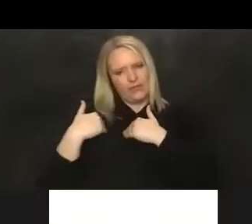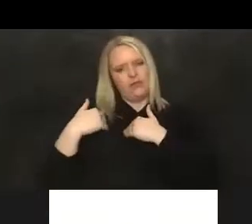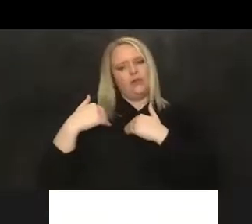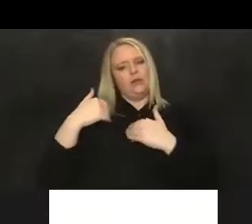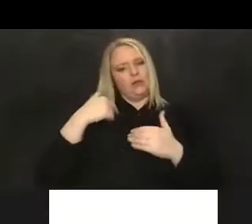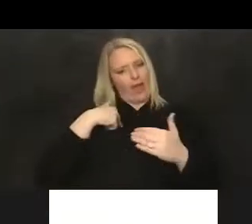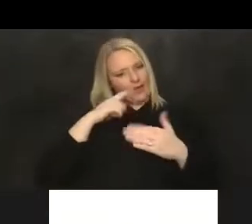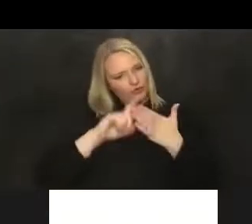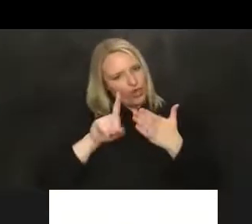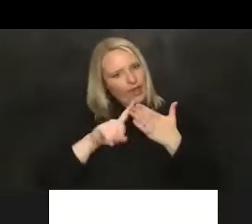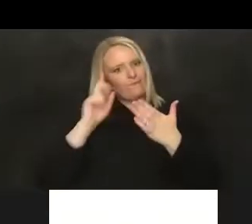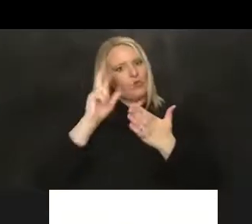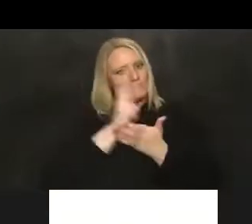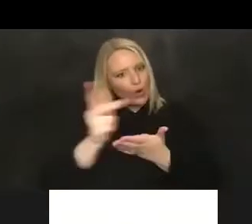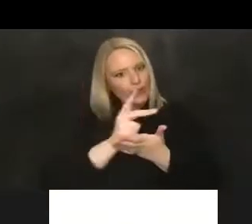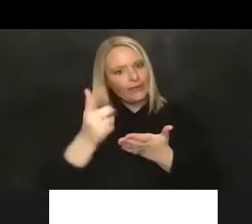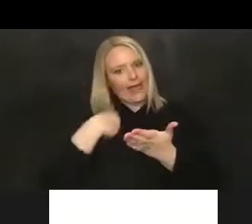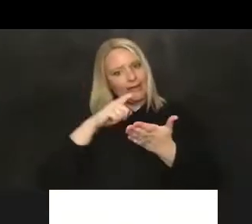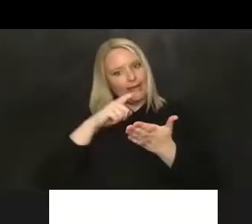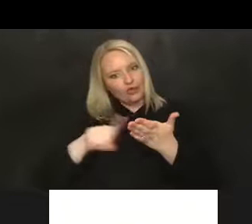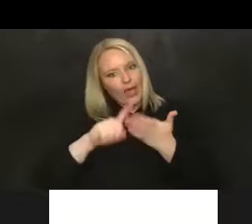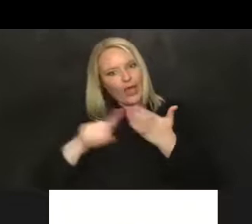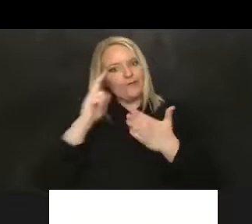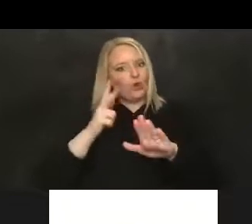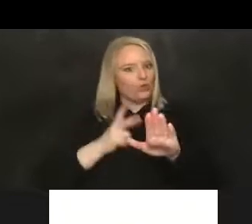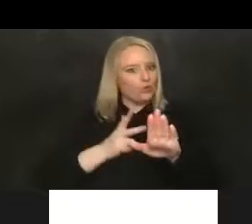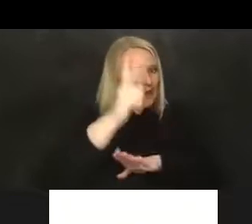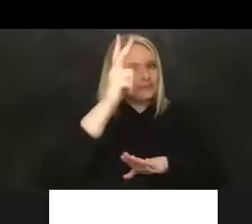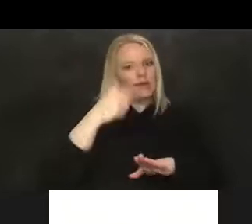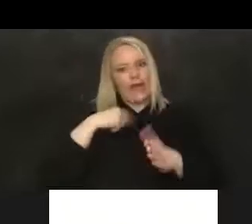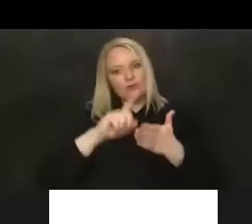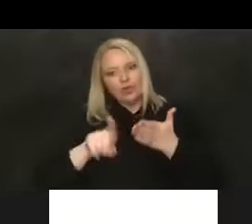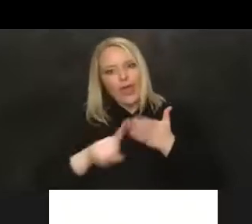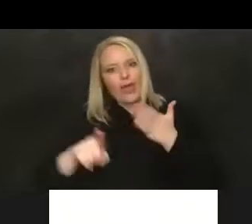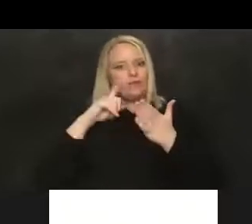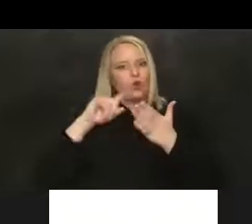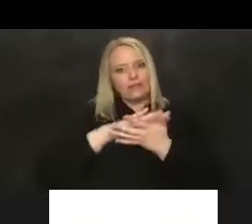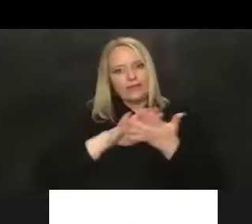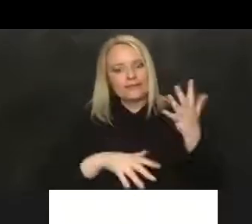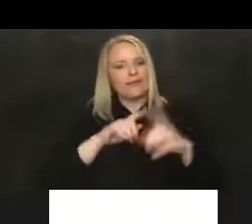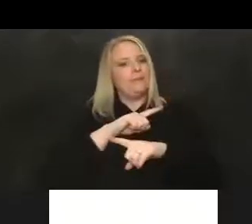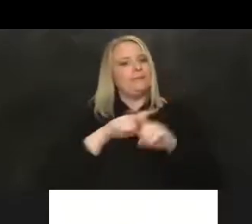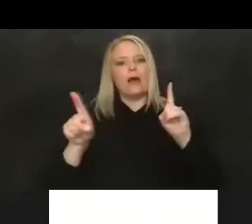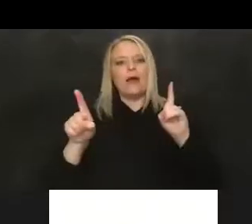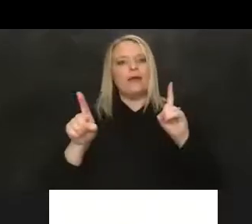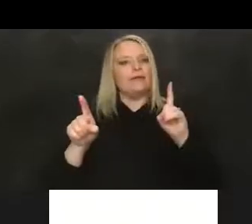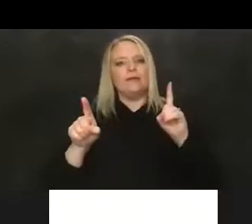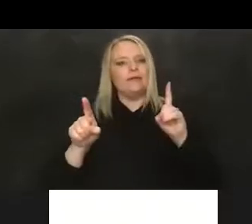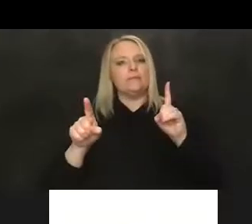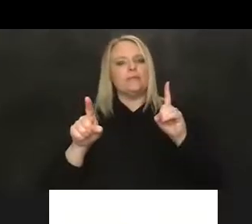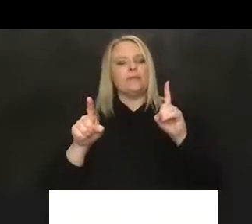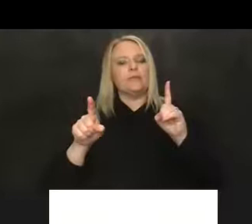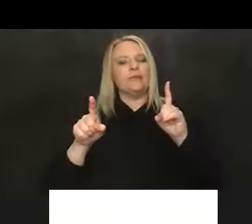sure we had ramps, I made sure we had lotty-dotty. But it is the attitudinal changes that